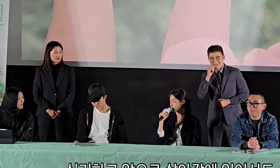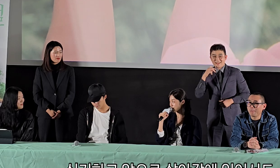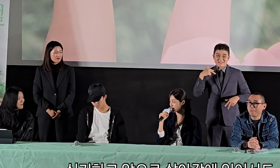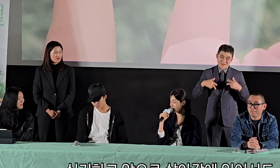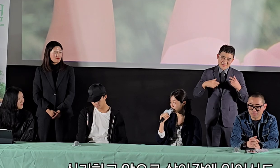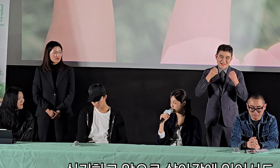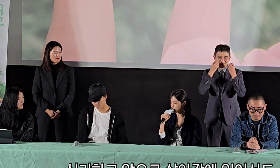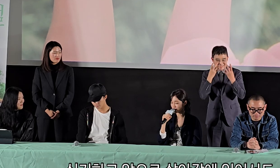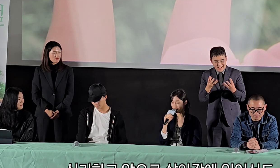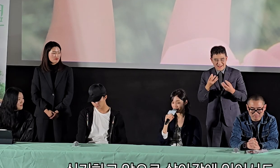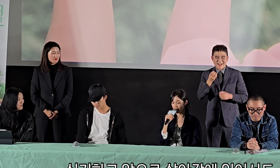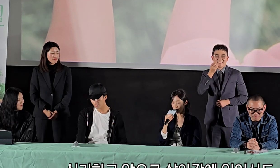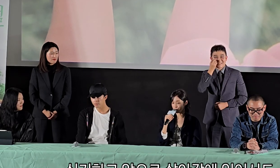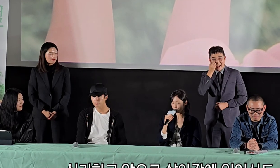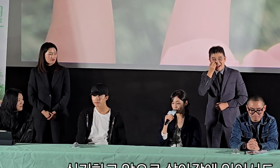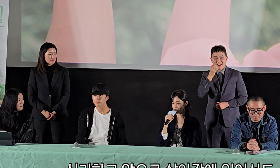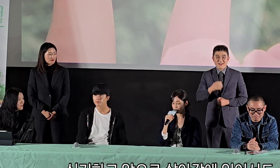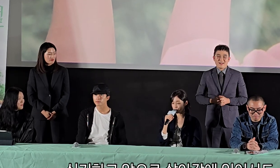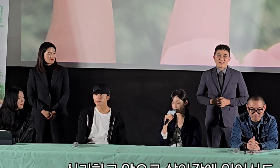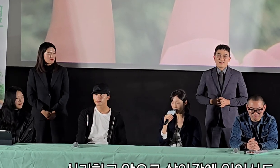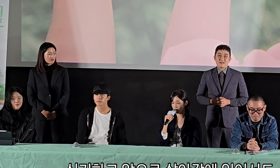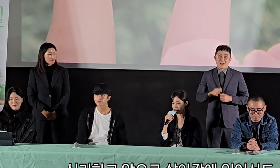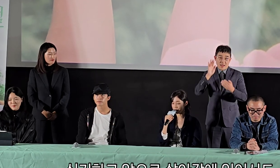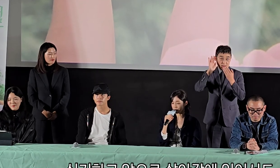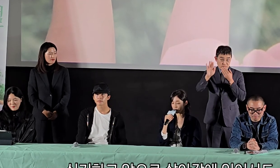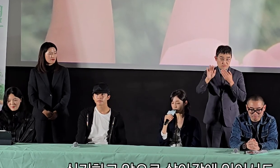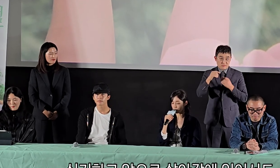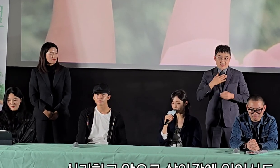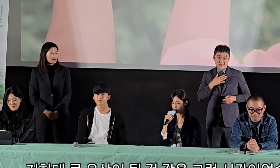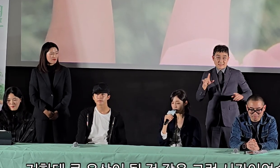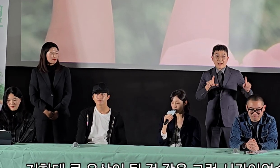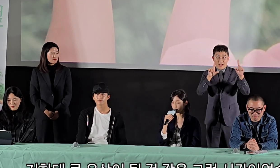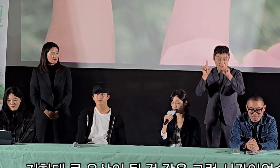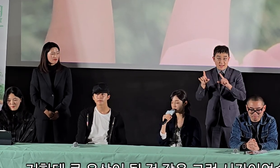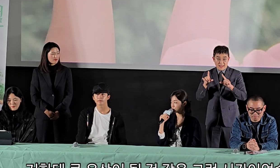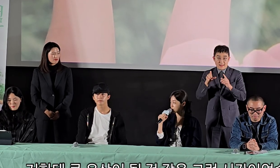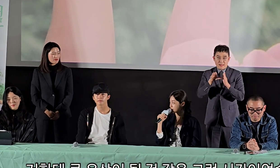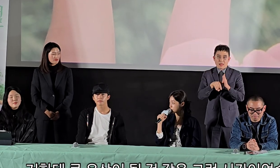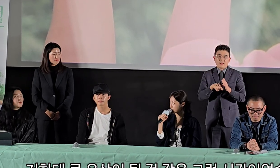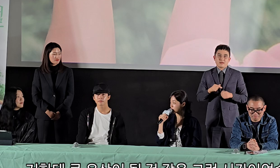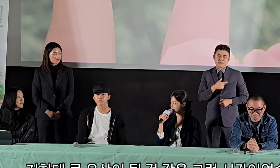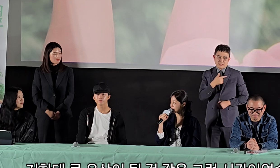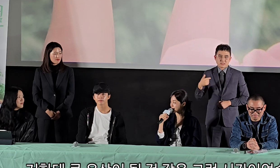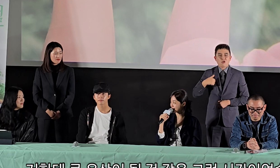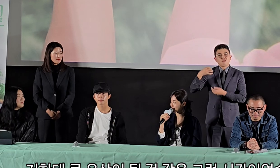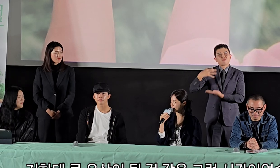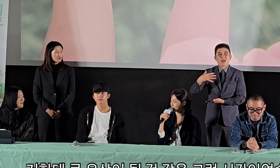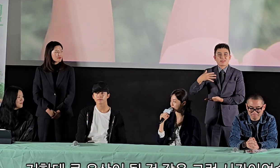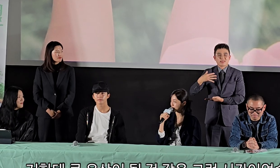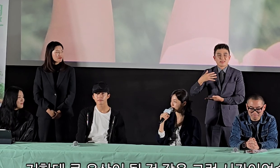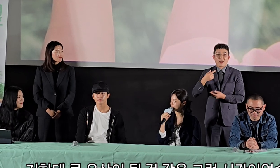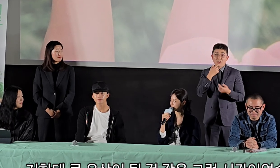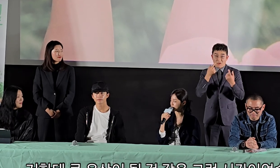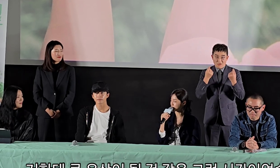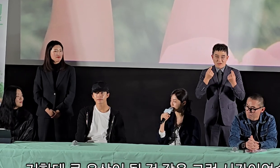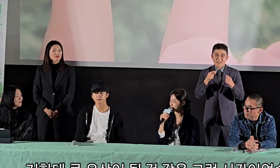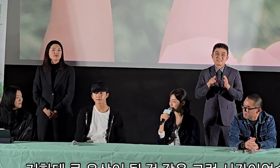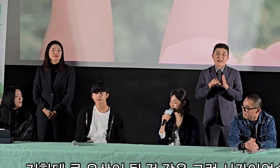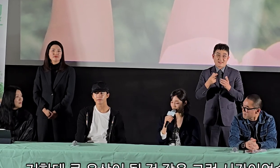and exciting time that I think will be a great legacy for me as I live my life going forward.